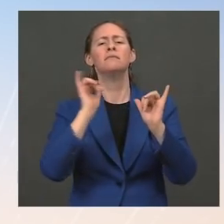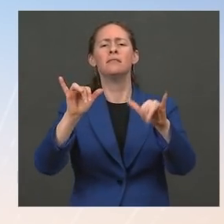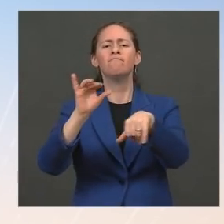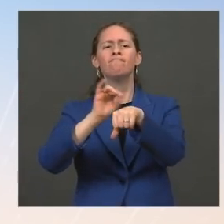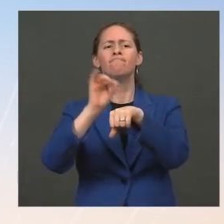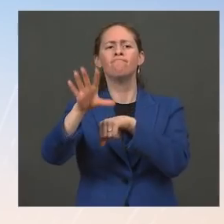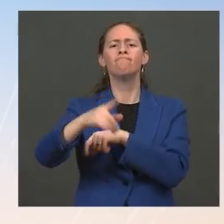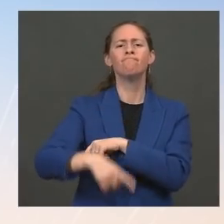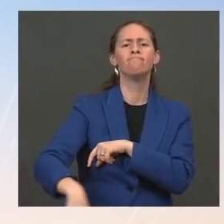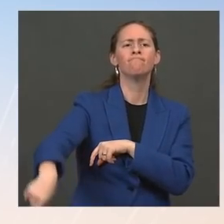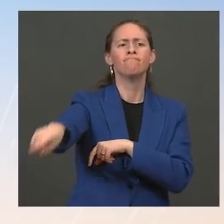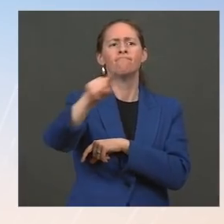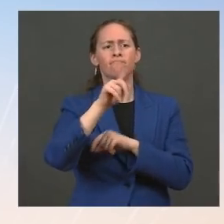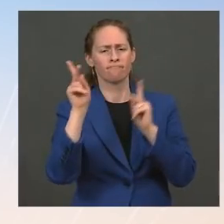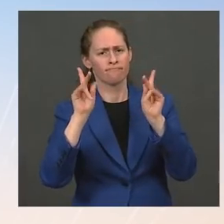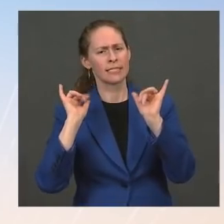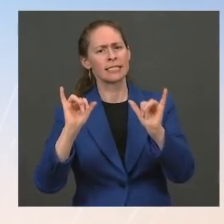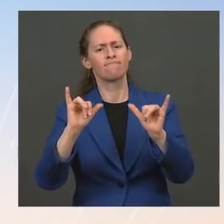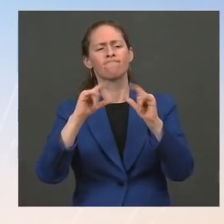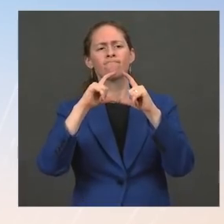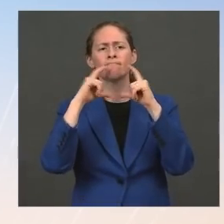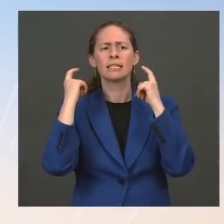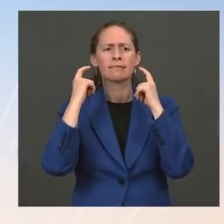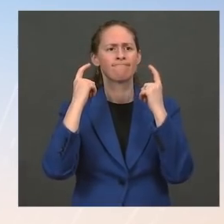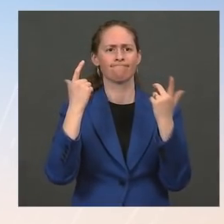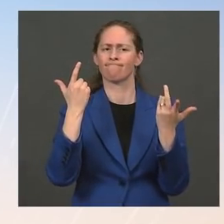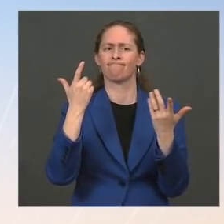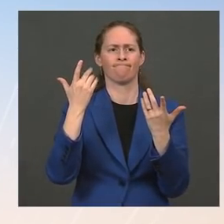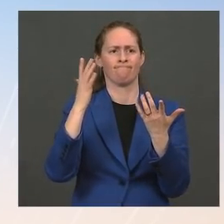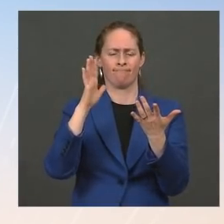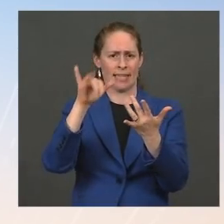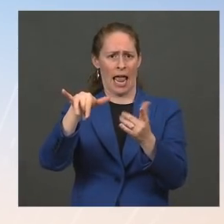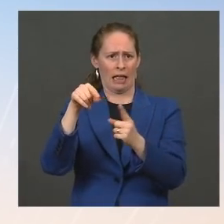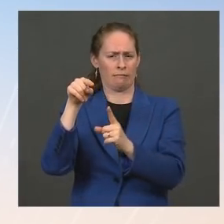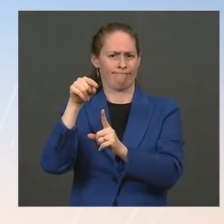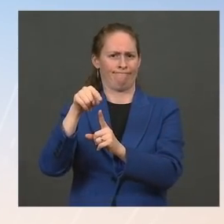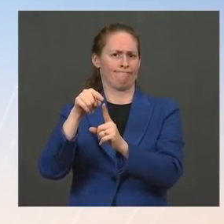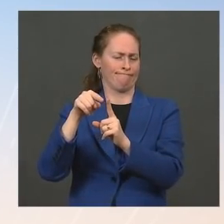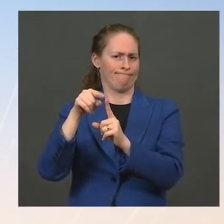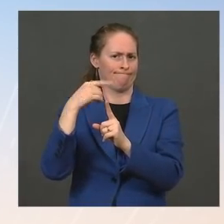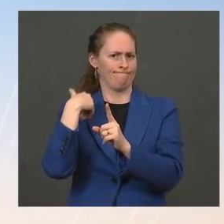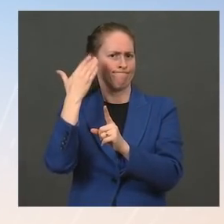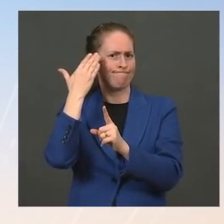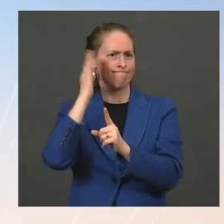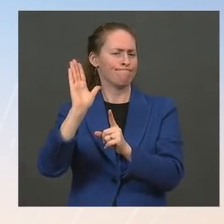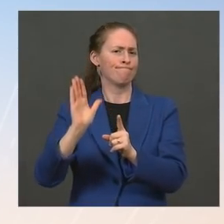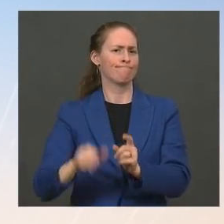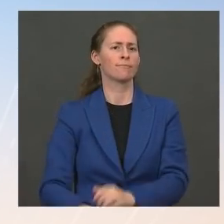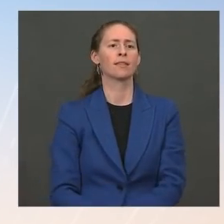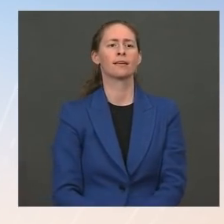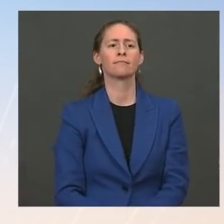I don't know what this establishment was. The President obviously follows the health -- the advice of his health and medical team. The Press: Is there concern that